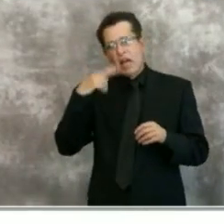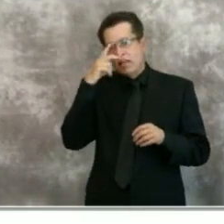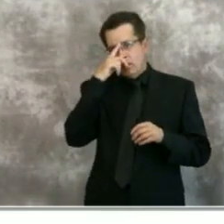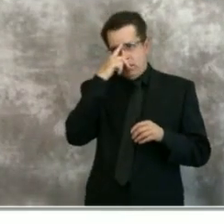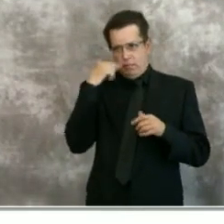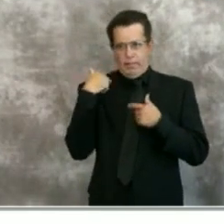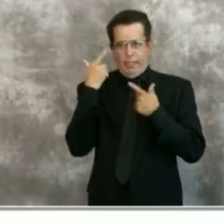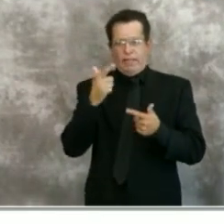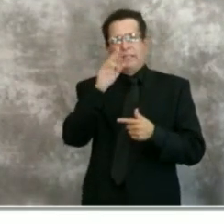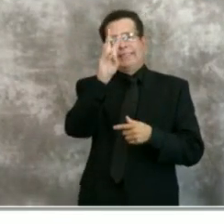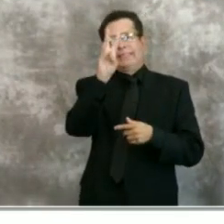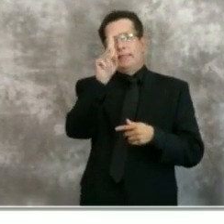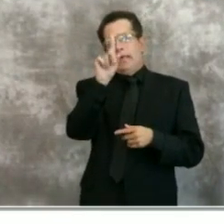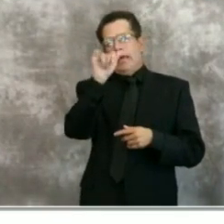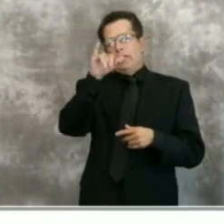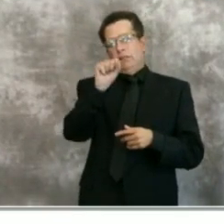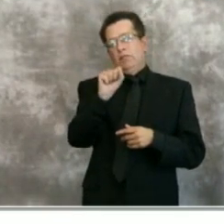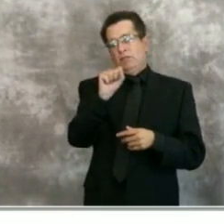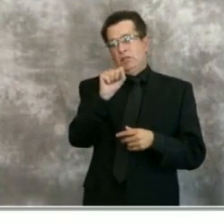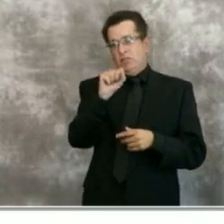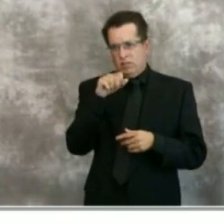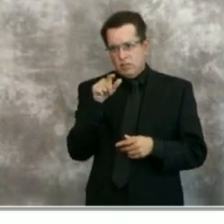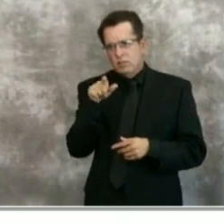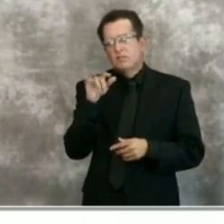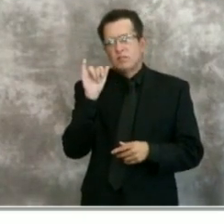ONE 50 SITTING GO TO THE NEXT